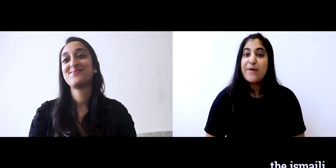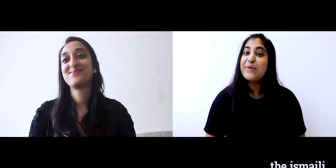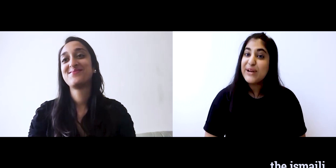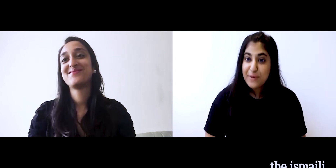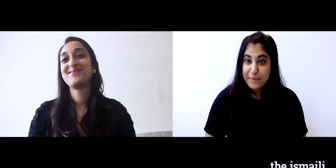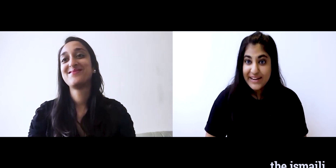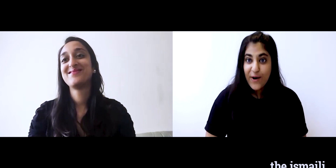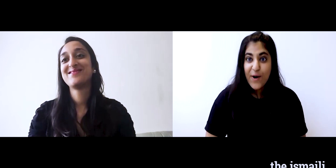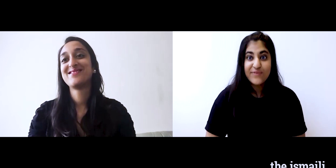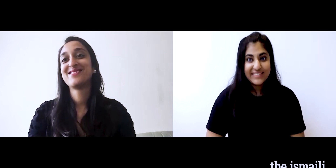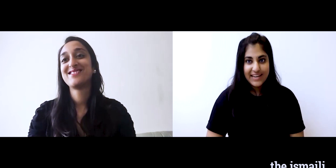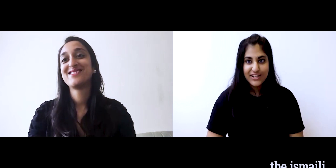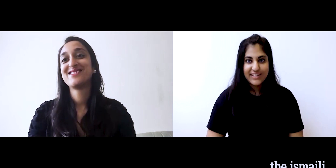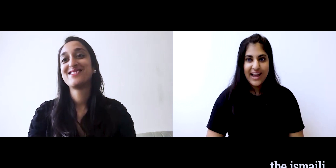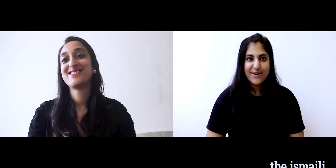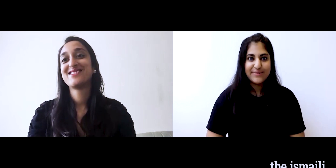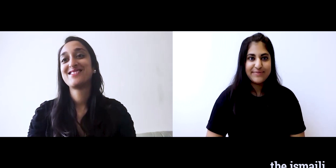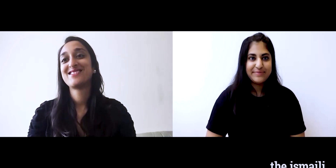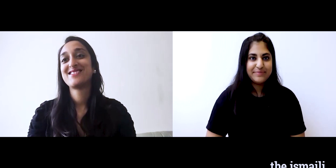We're going to repeat our conversation now.